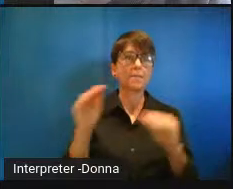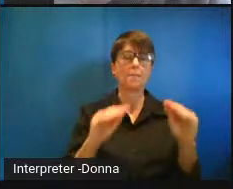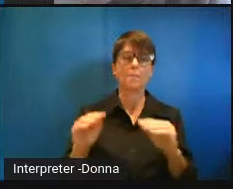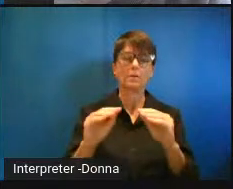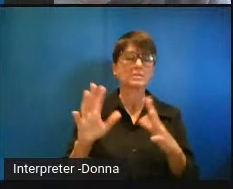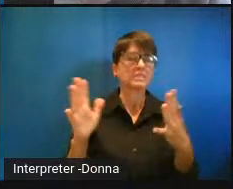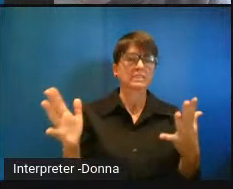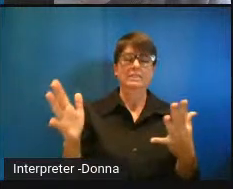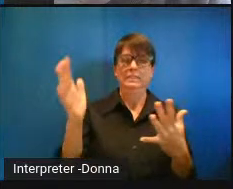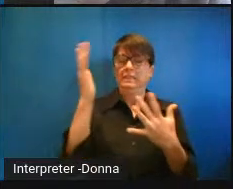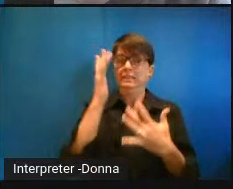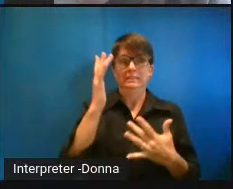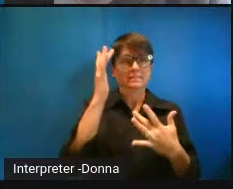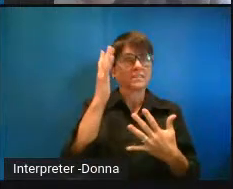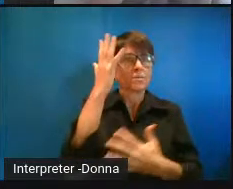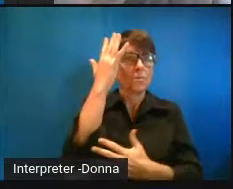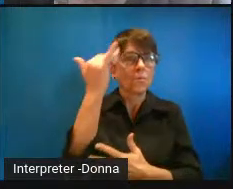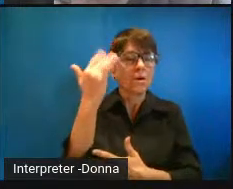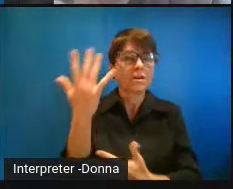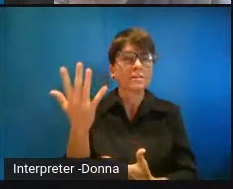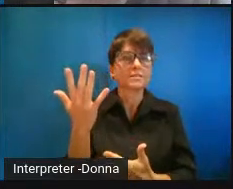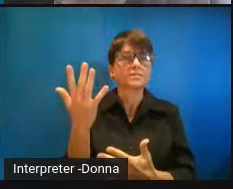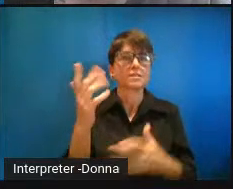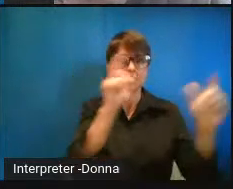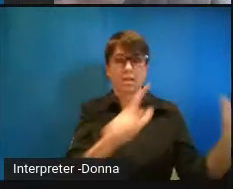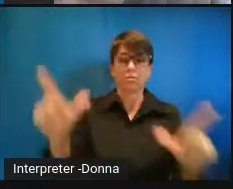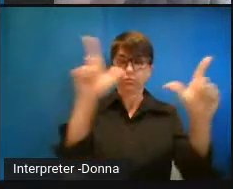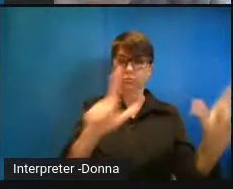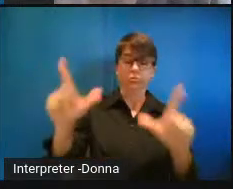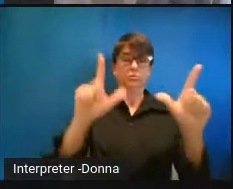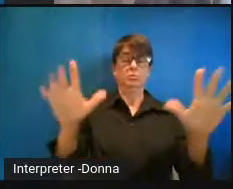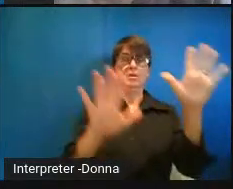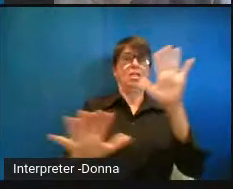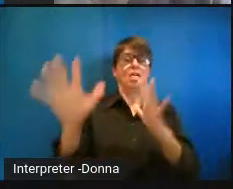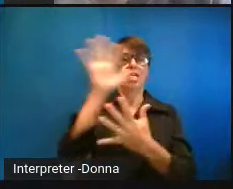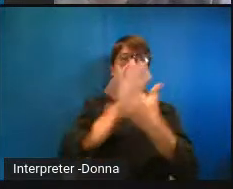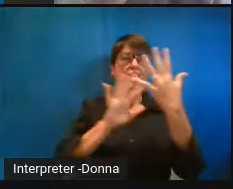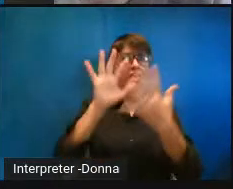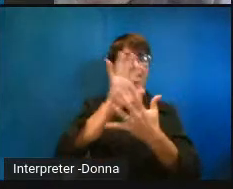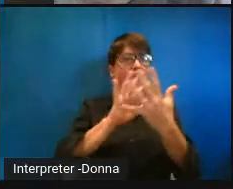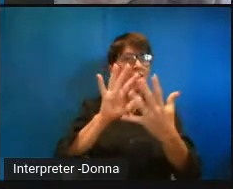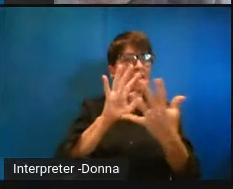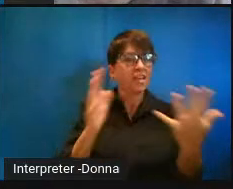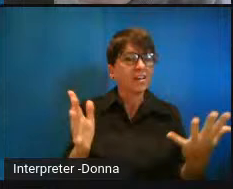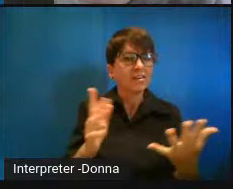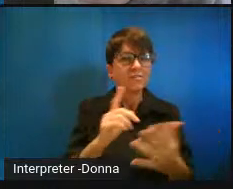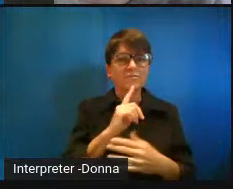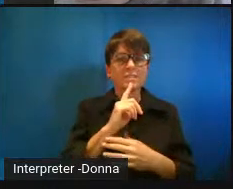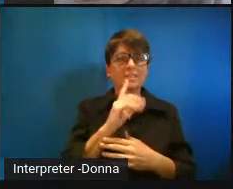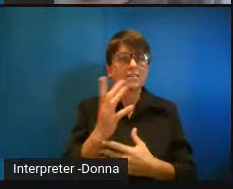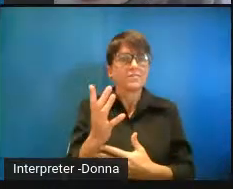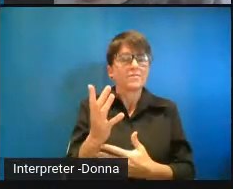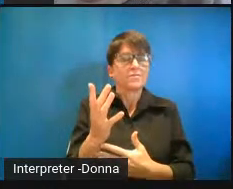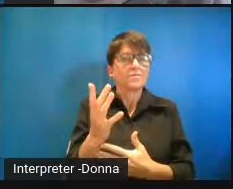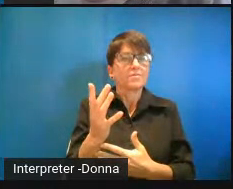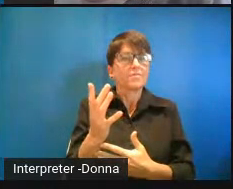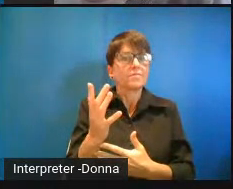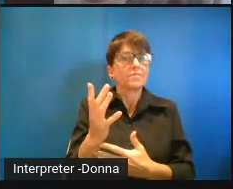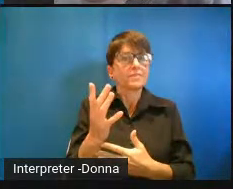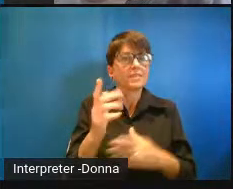Picca Neri: People just do not do it. I'm not diagnosed with anything in particular and I emotion sick because the Sligo has been going. Basically